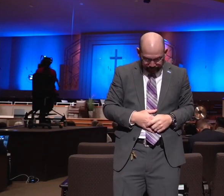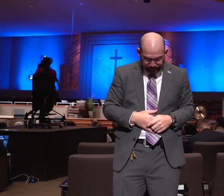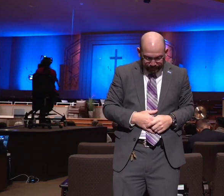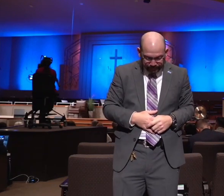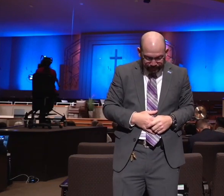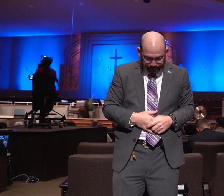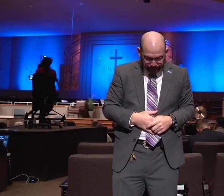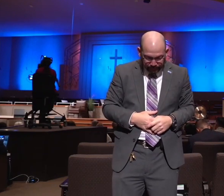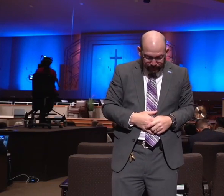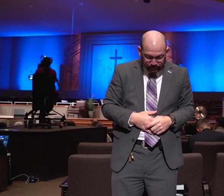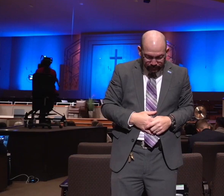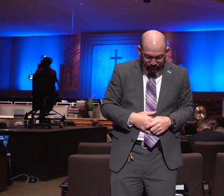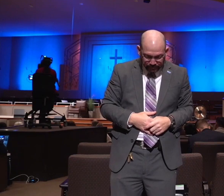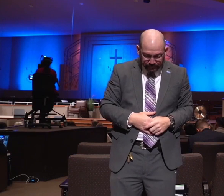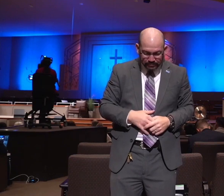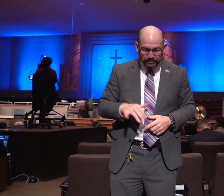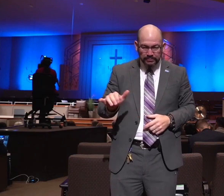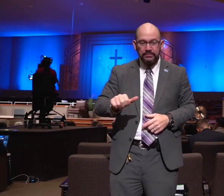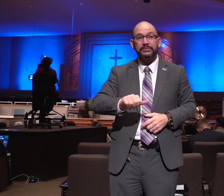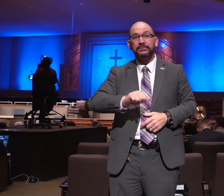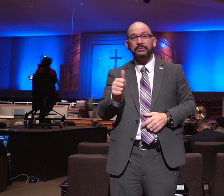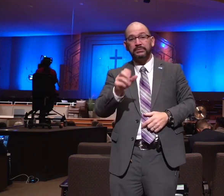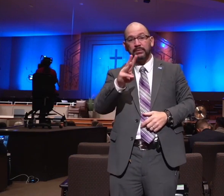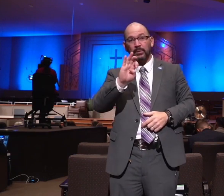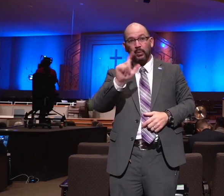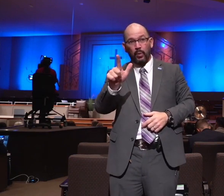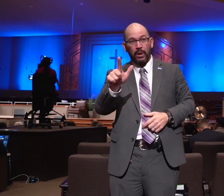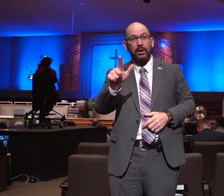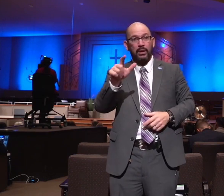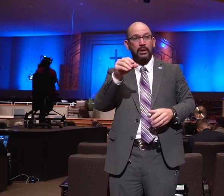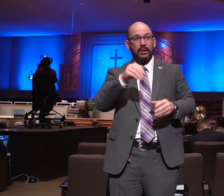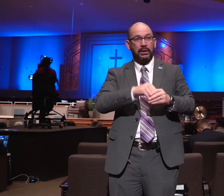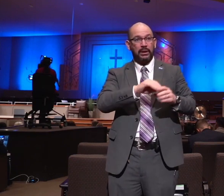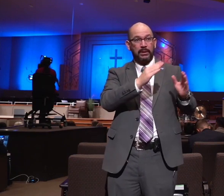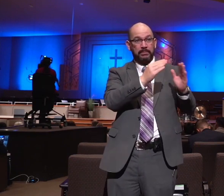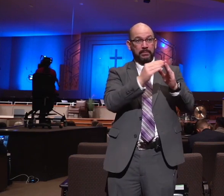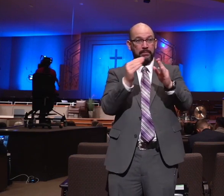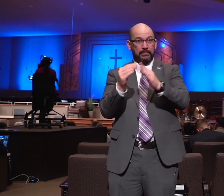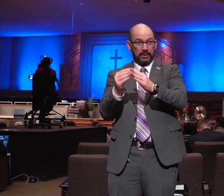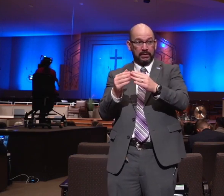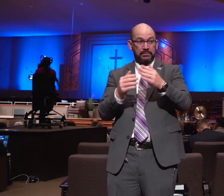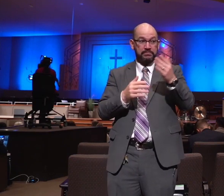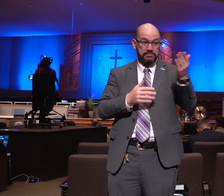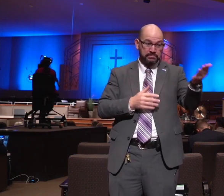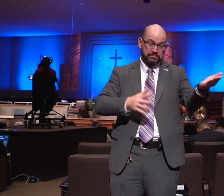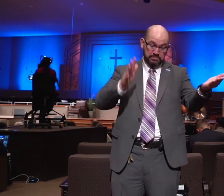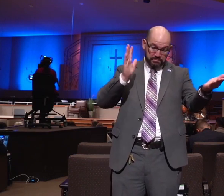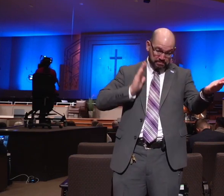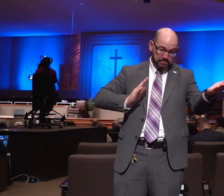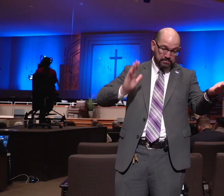it was dug in darkness it was operated in obscurity at least in